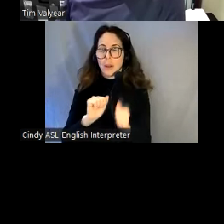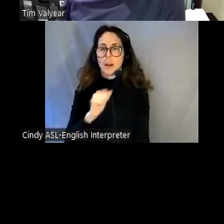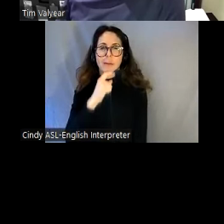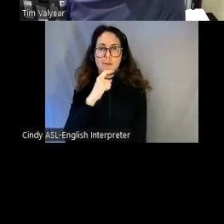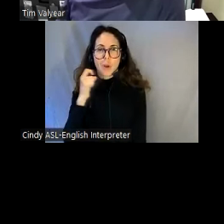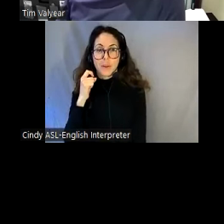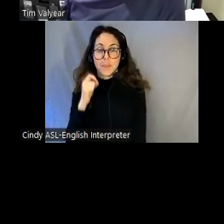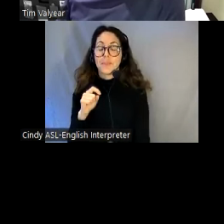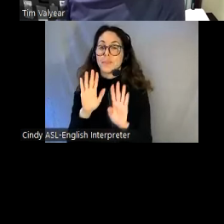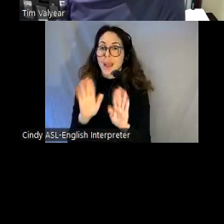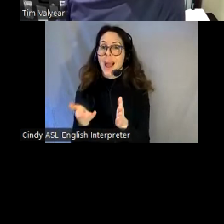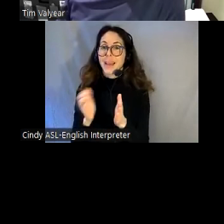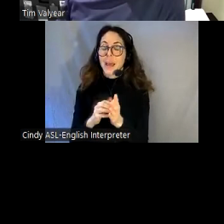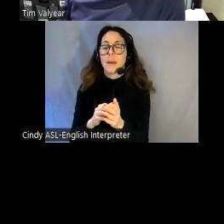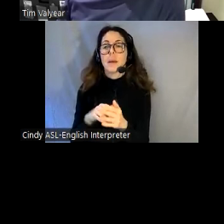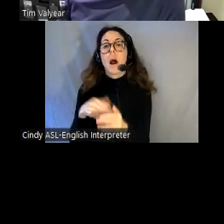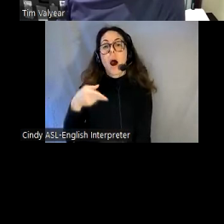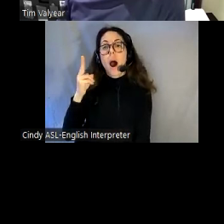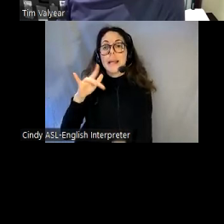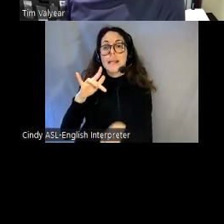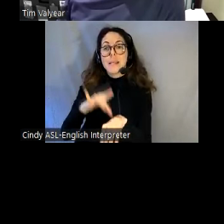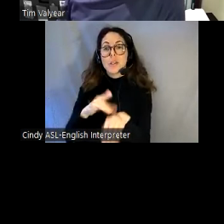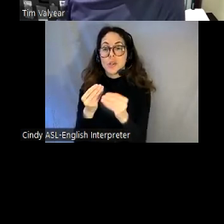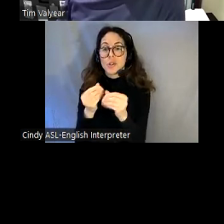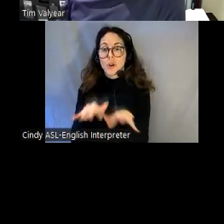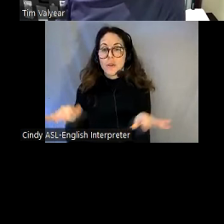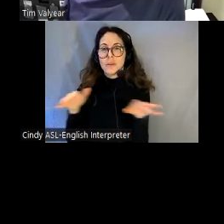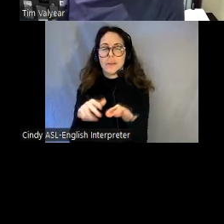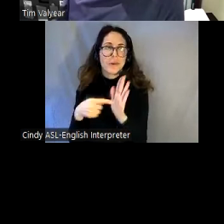They will color change. And wash and dry on a high